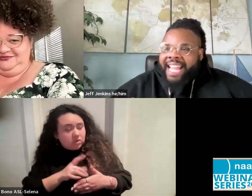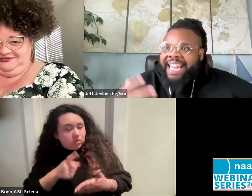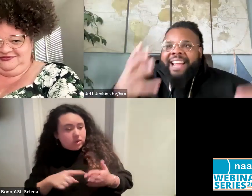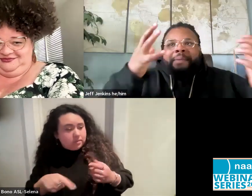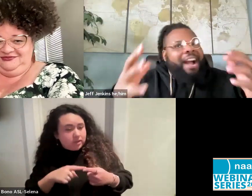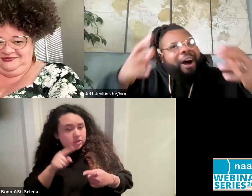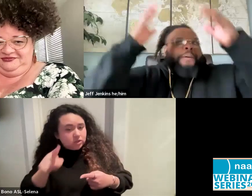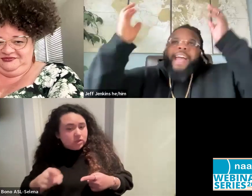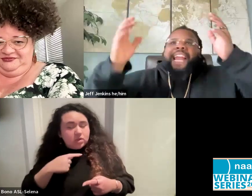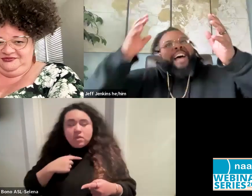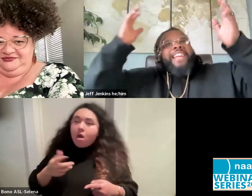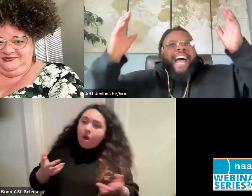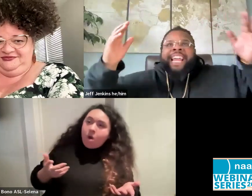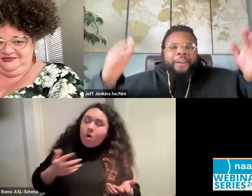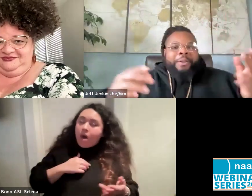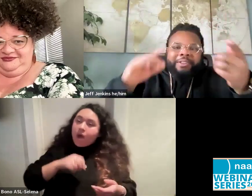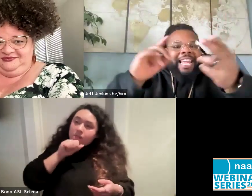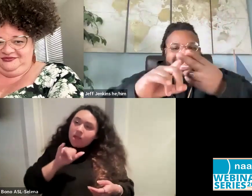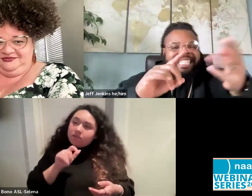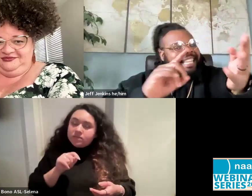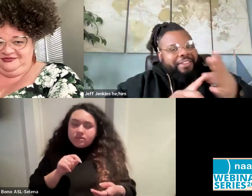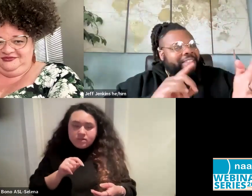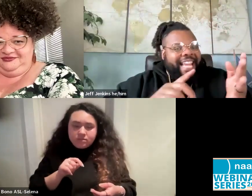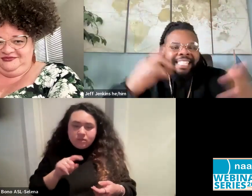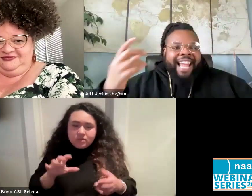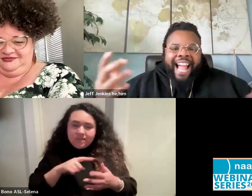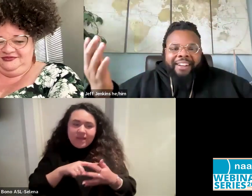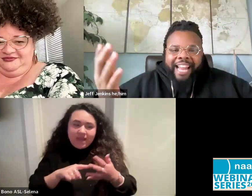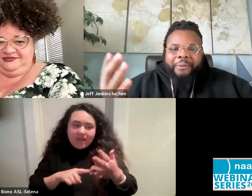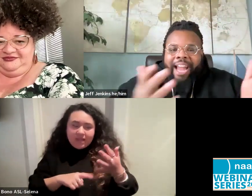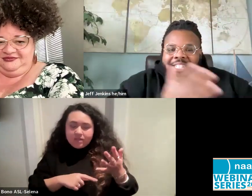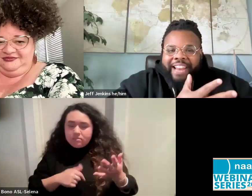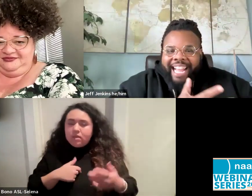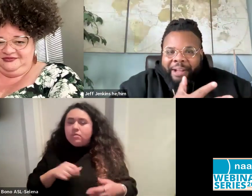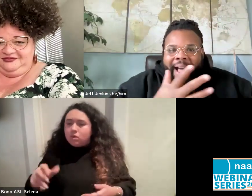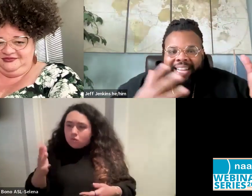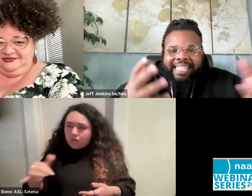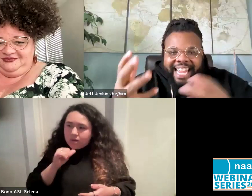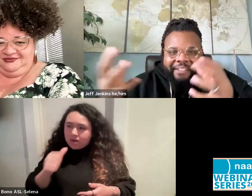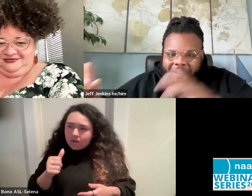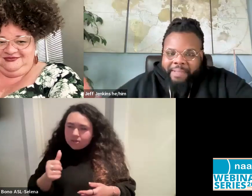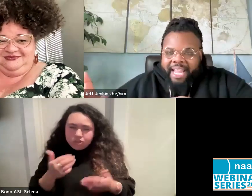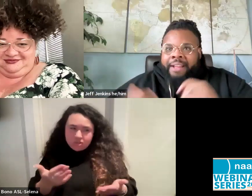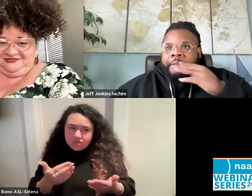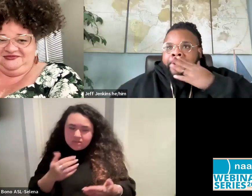And then it'll be like, I love you. Like, you did this or You do this. I was like, Why did you that come out? I just say that from the beginning.